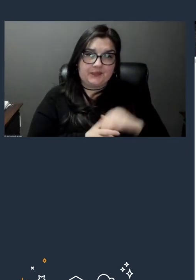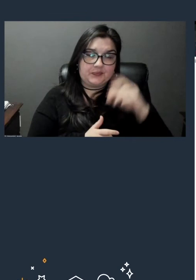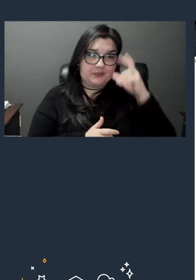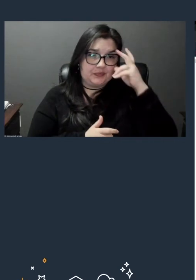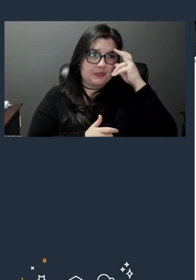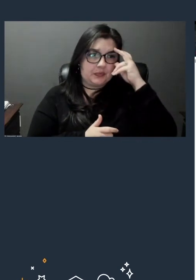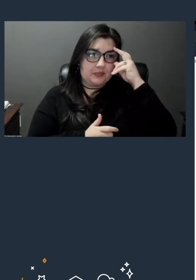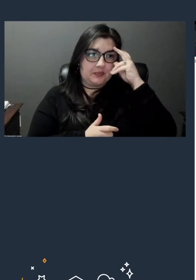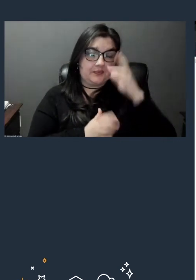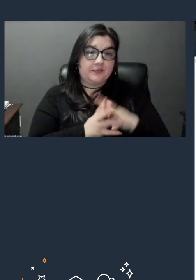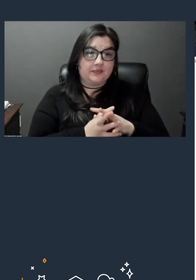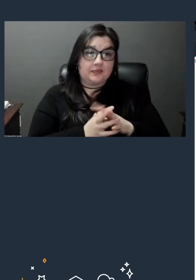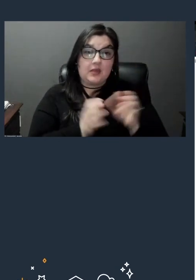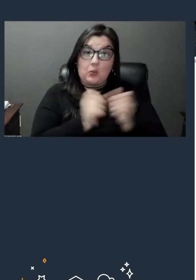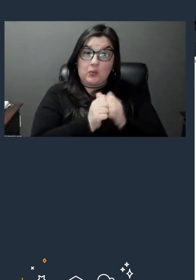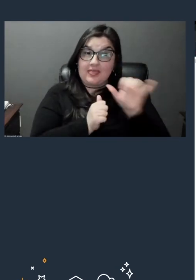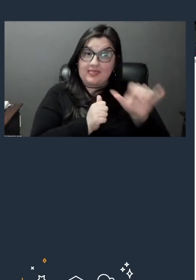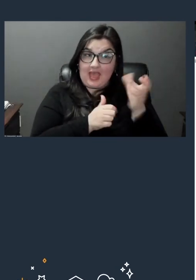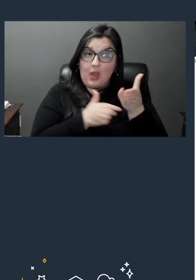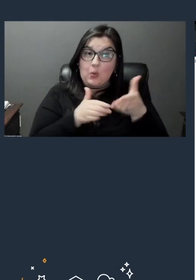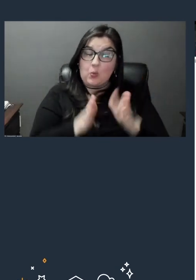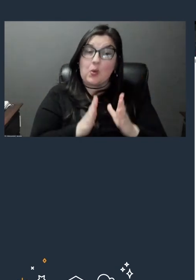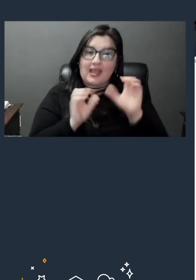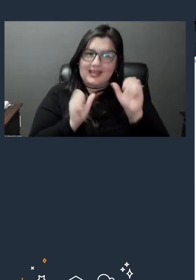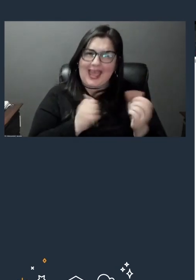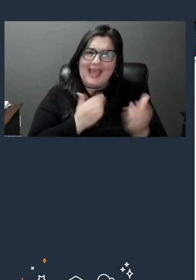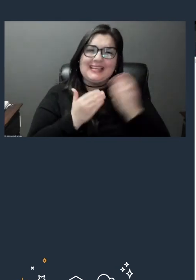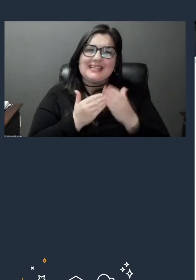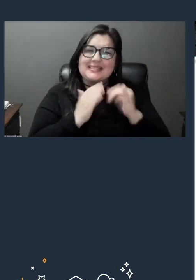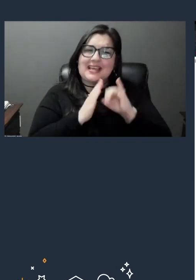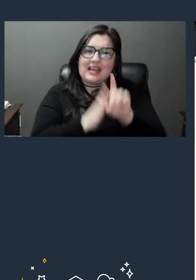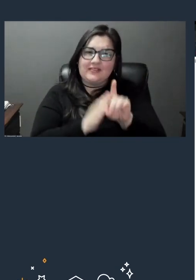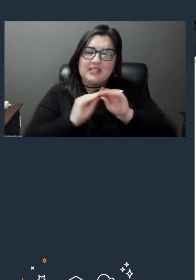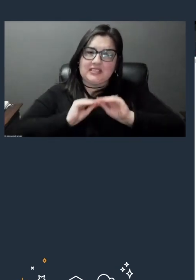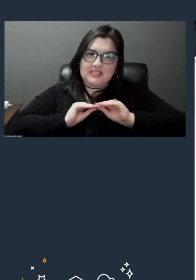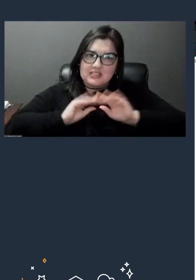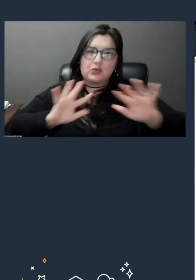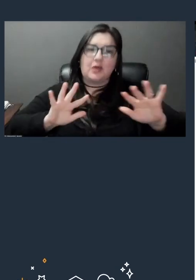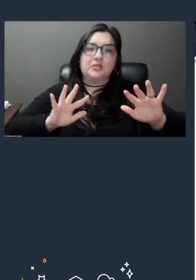With this way, we can easily identify the distribution of incomplete MPUs in my organization,